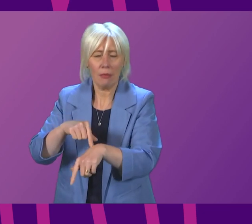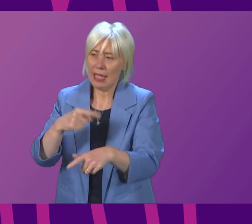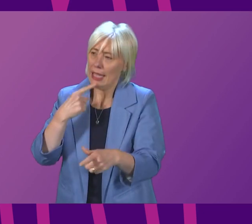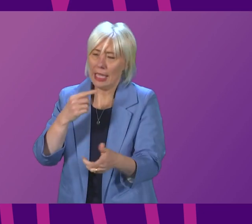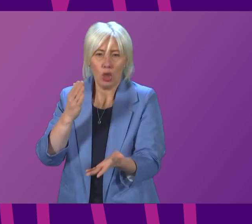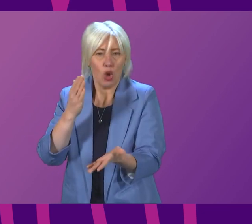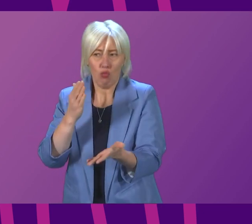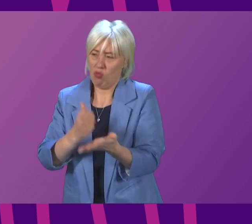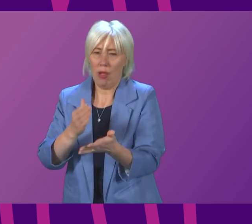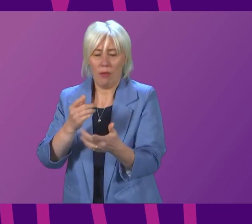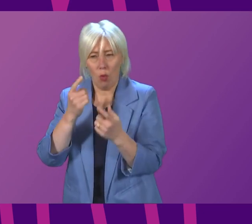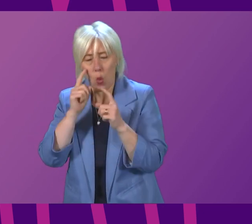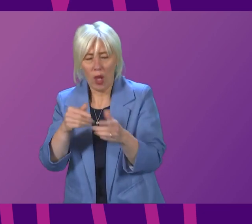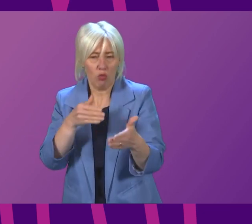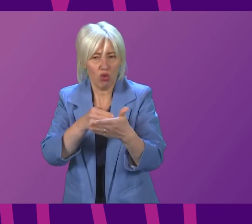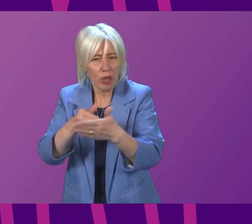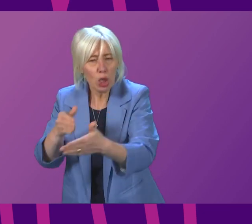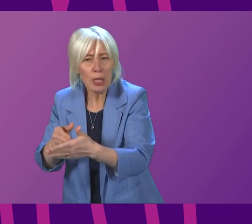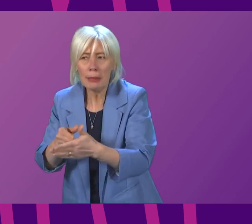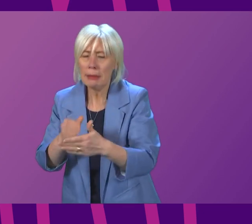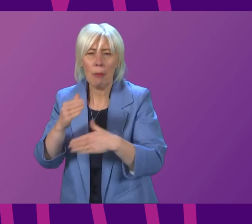She imposes restrictions but does not deliver compensation.